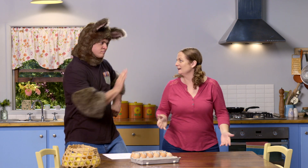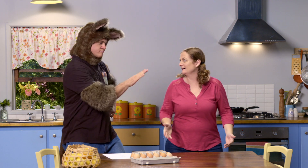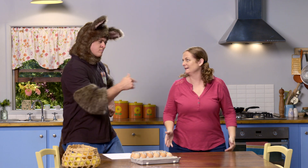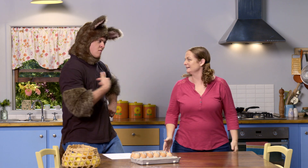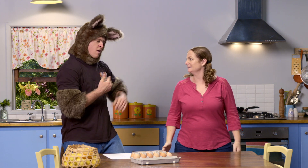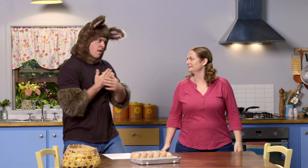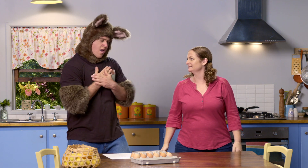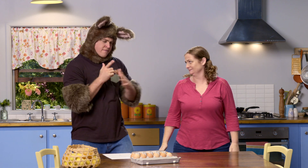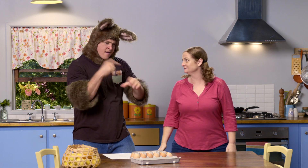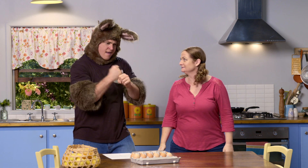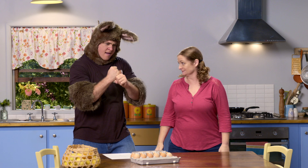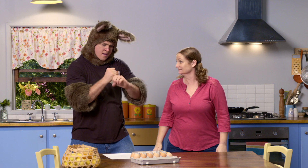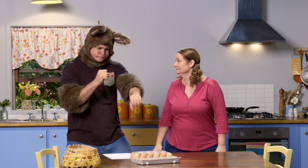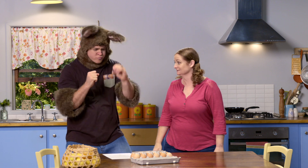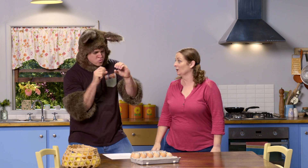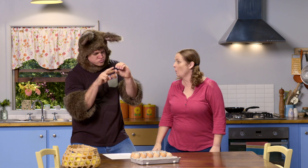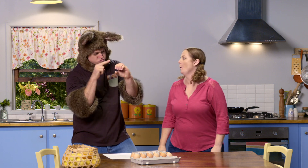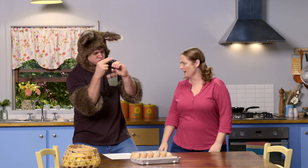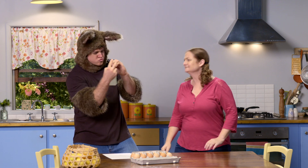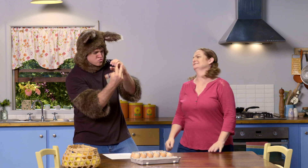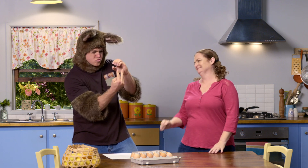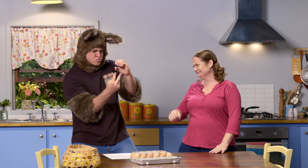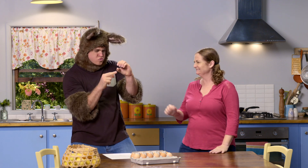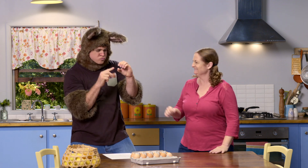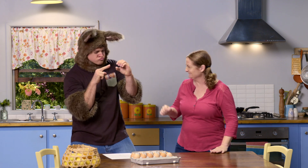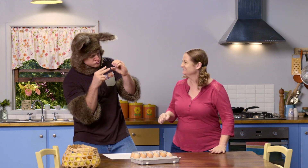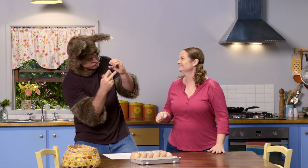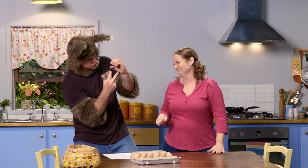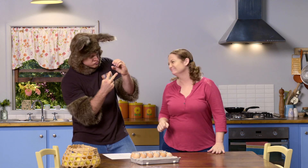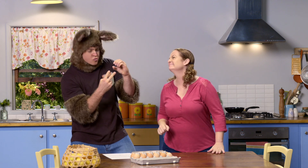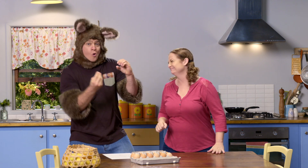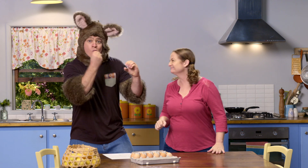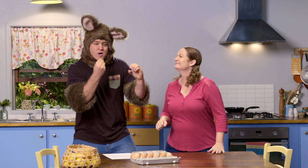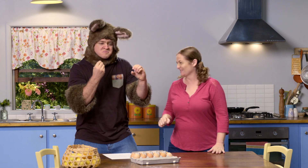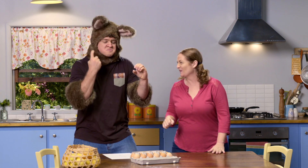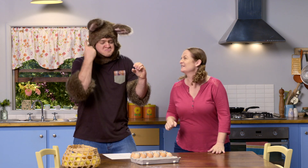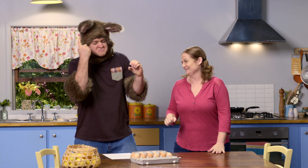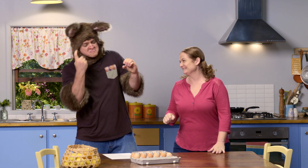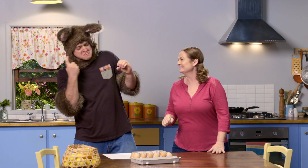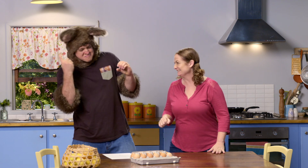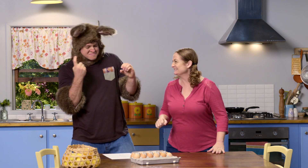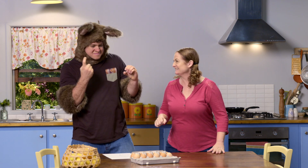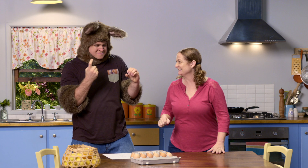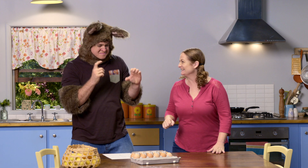Sally, I love eggs. I love looking at them, eating them, thinking about them.